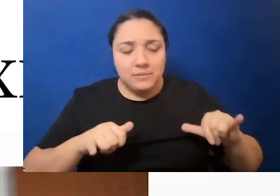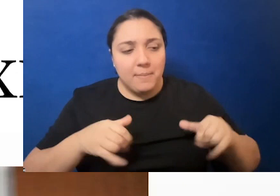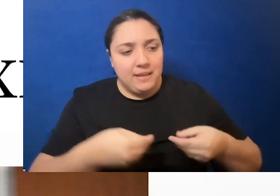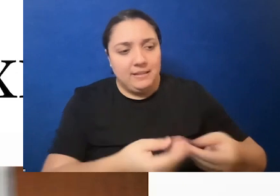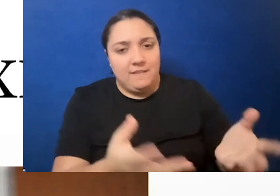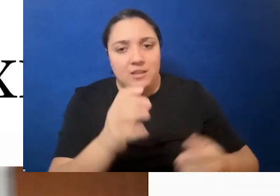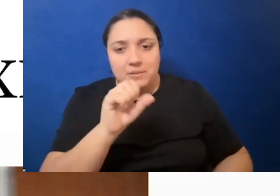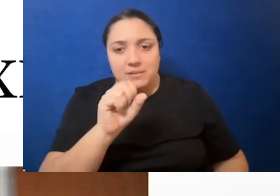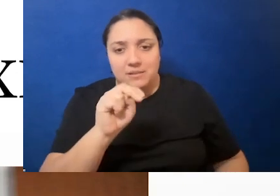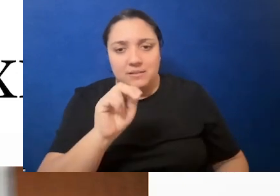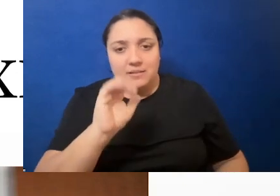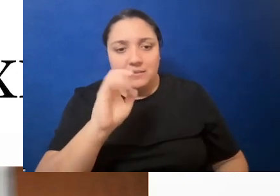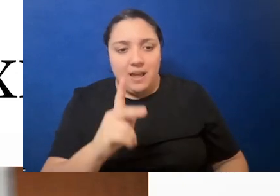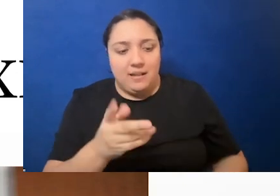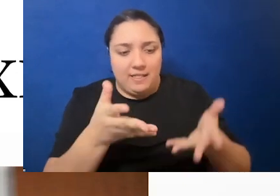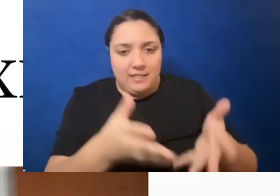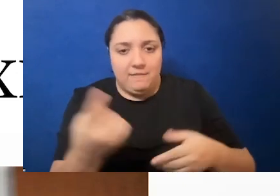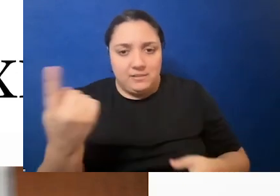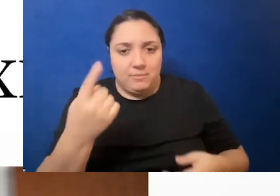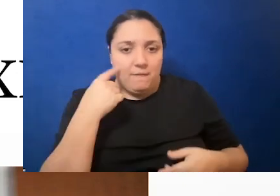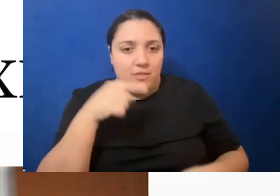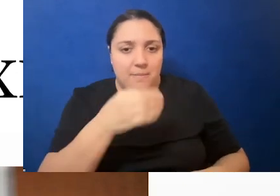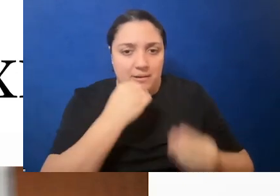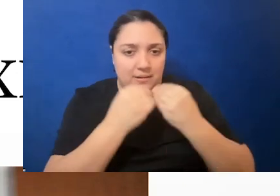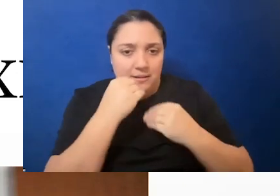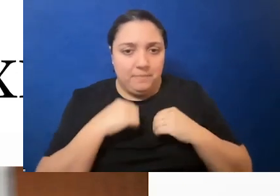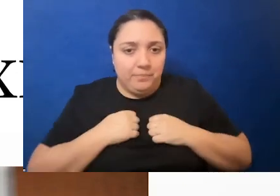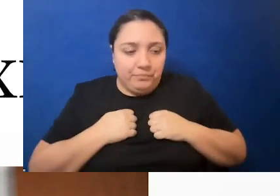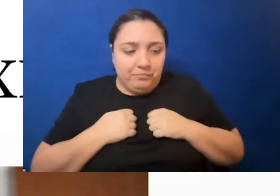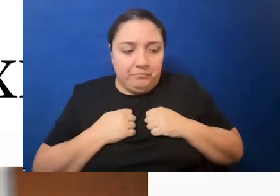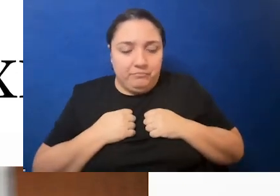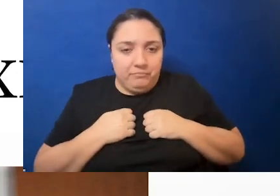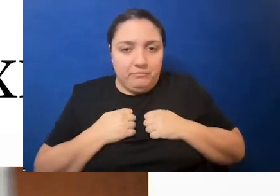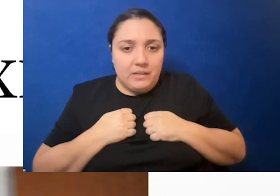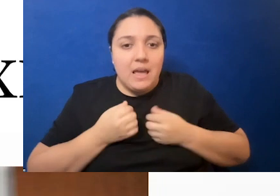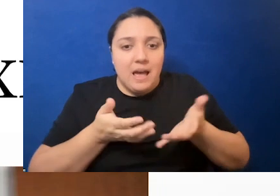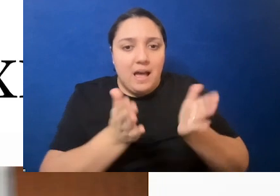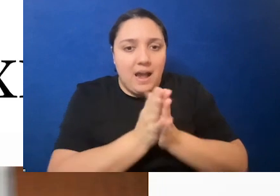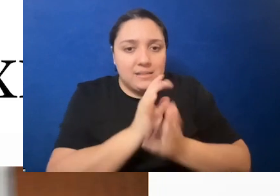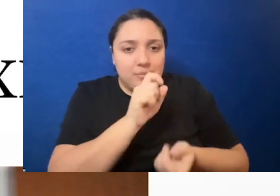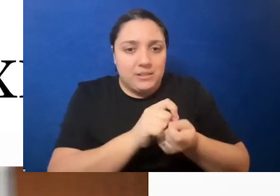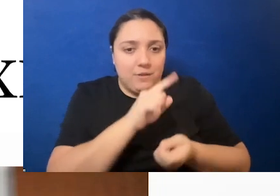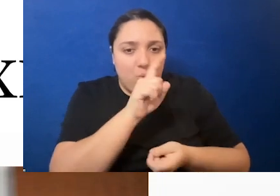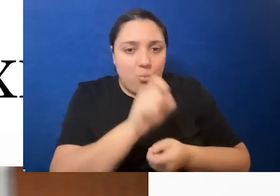READY. ASK THEM SPECIFIC QUESTIONS ONCE THEY ARE READY TO TALK TO YOU.